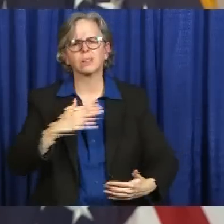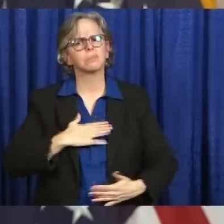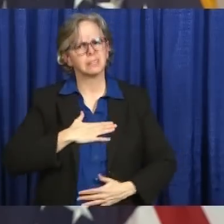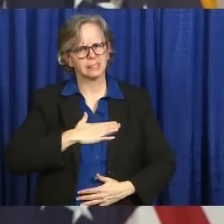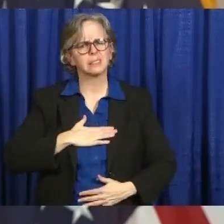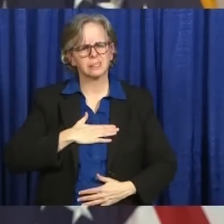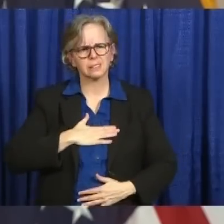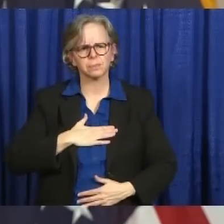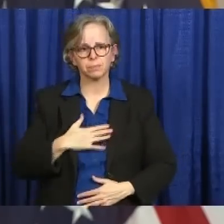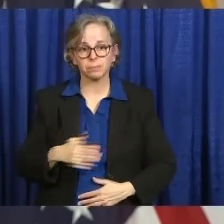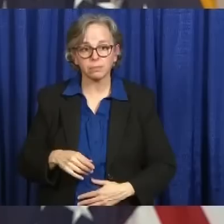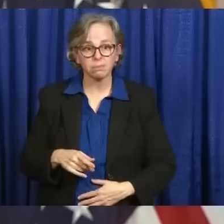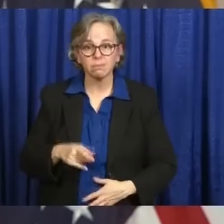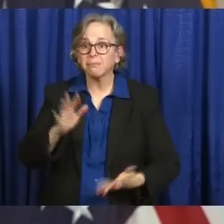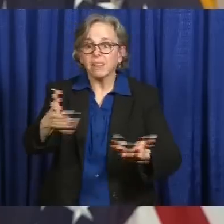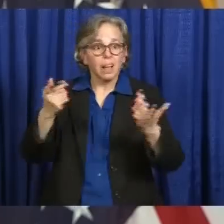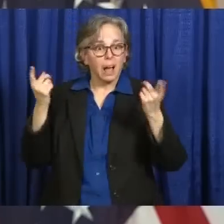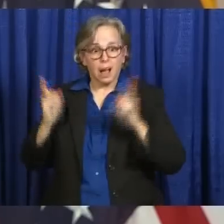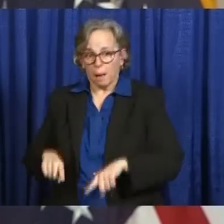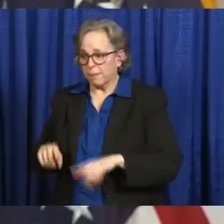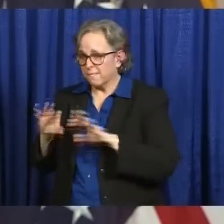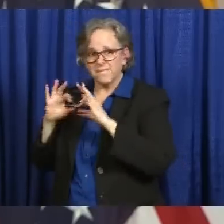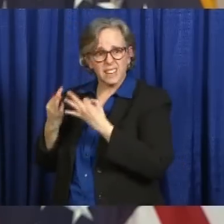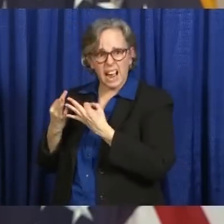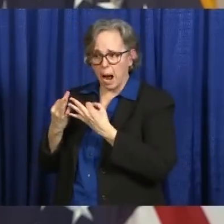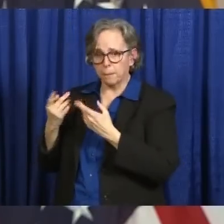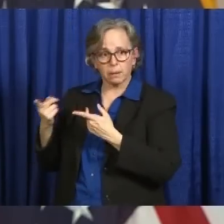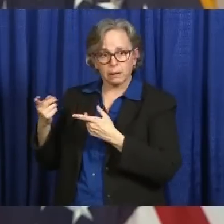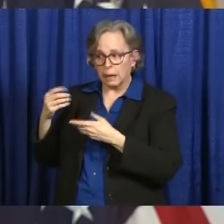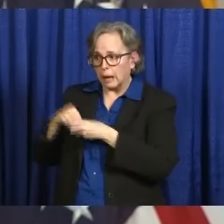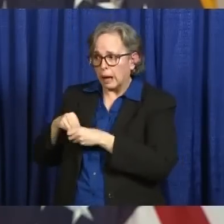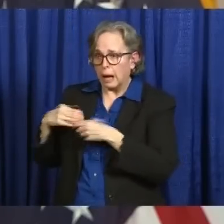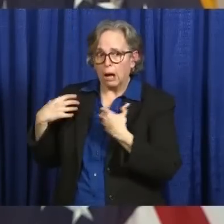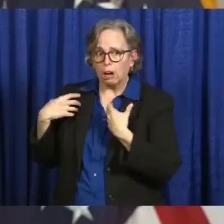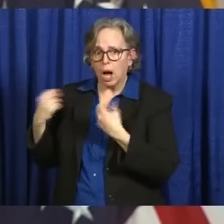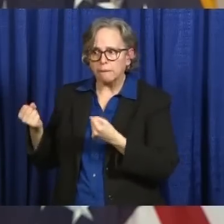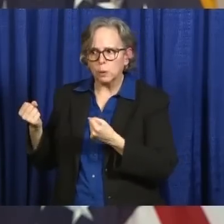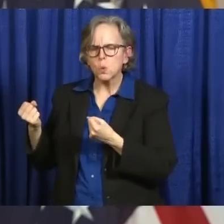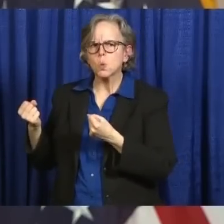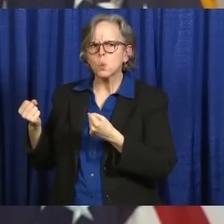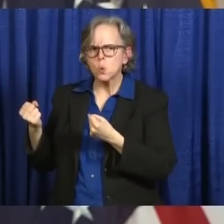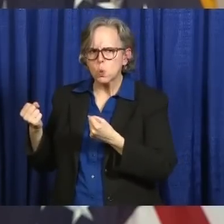THE OHIO CITIZENS ADVOCATES FOR ADDICTION RECOVERY HAS A LOT OF GREAT INFORMATION ABOUT LINKING TO THESE RESOURCES AND I URGE YOU TO CONNECT WITH THAT.